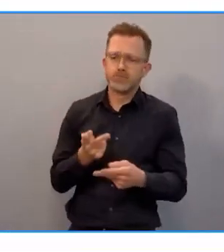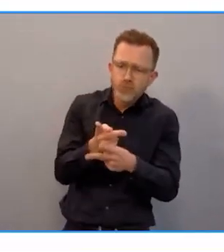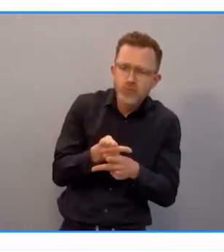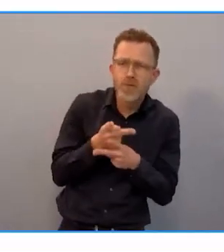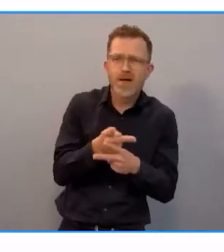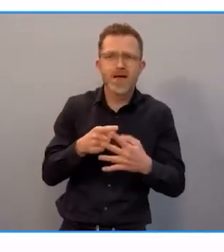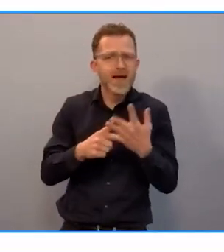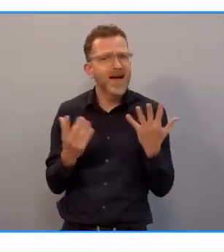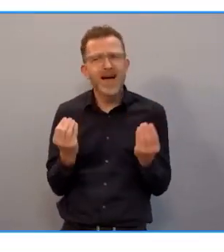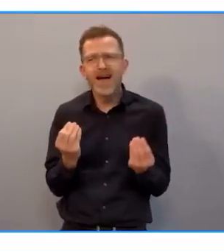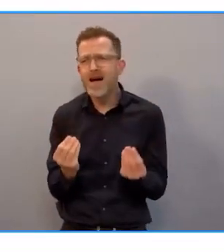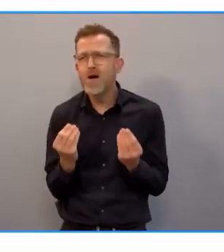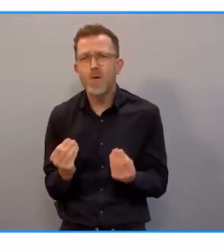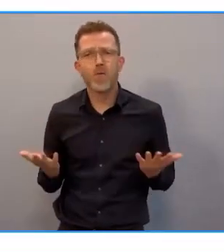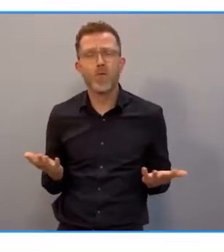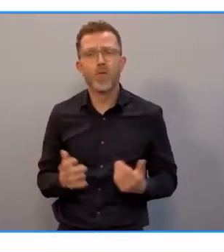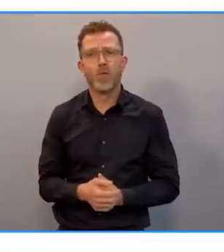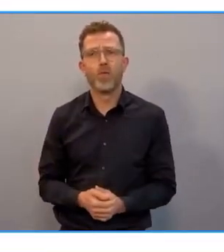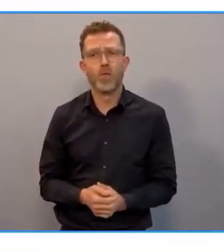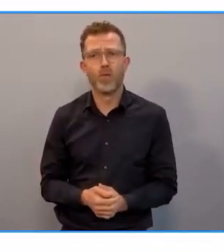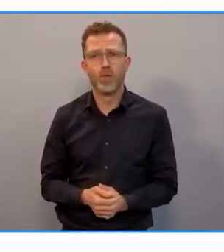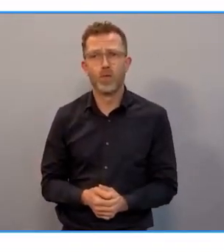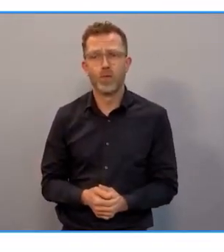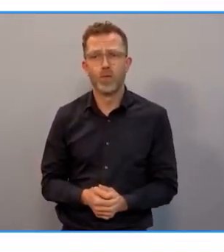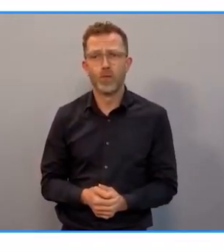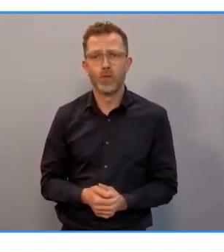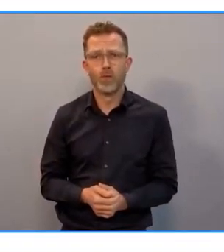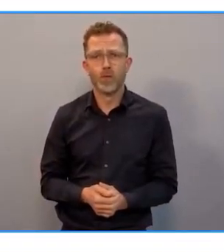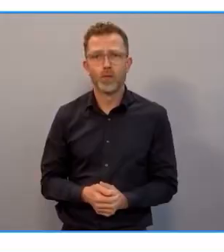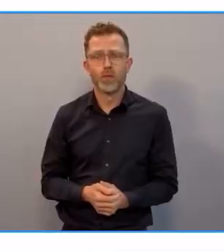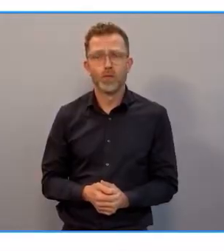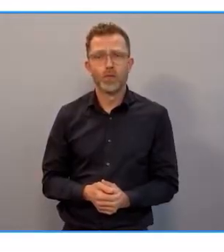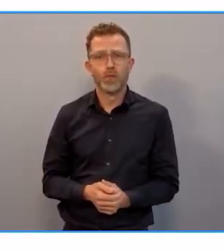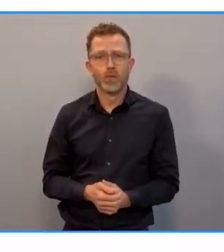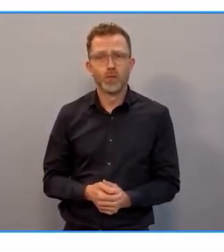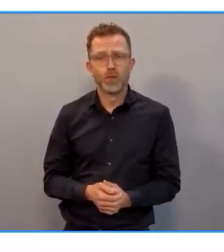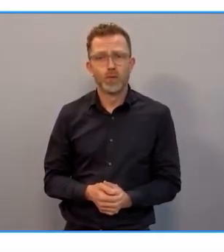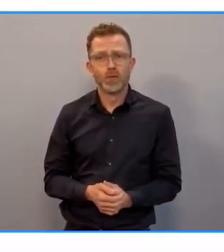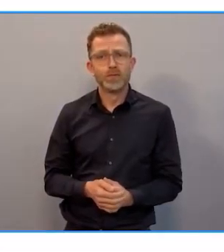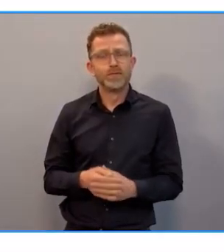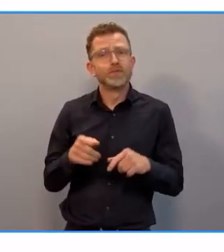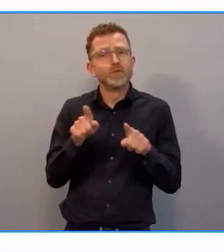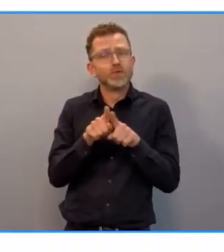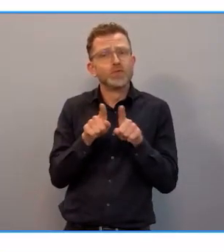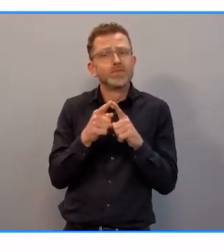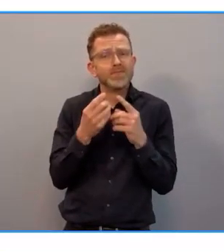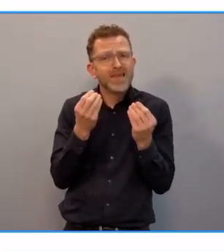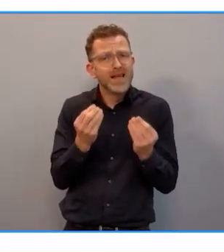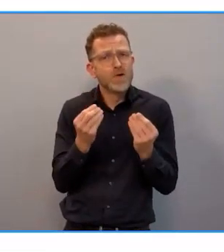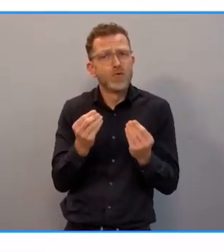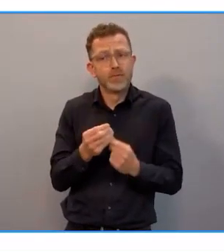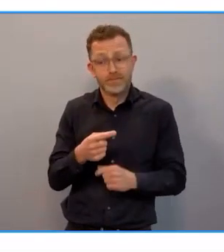and are they going to allow women with disabilities to run for parliamentary elections?